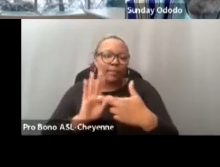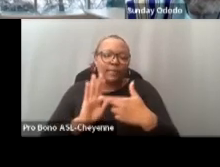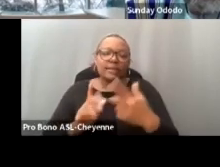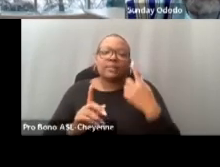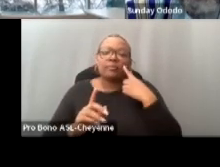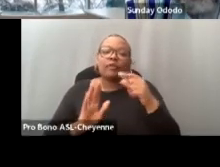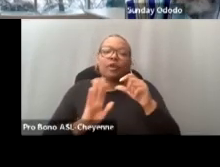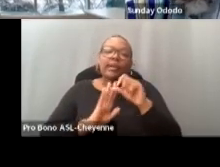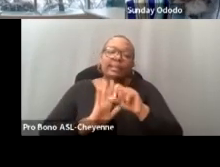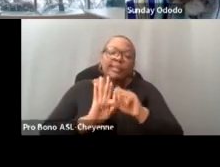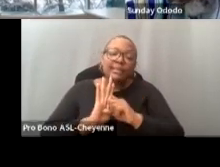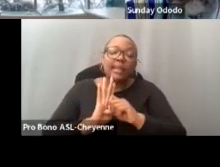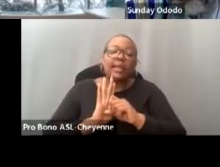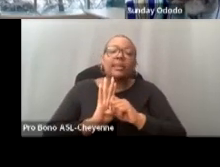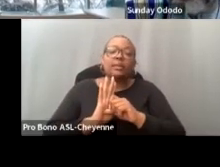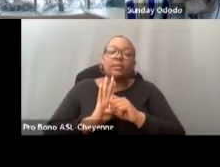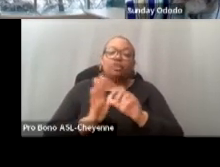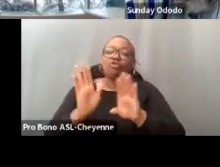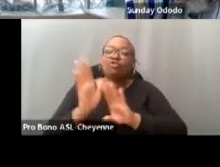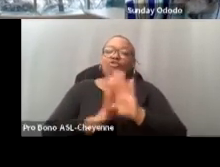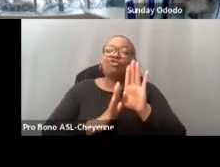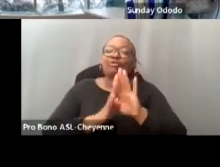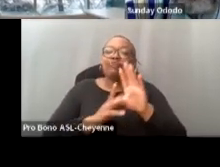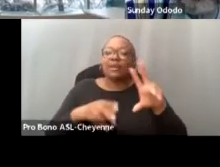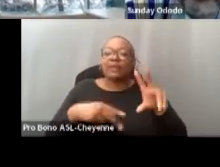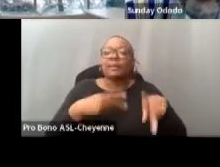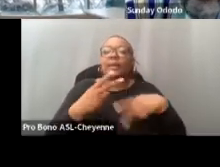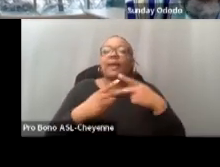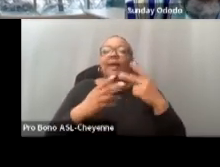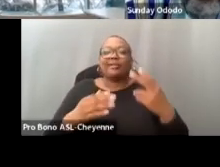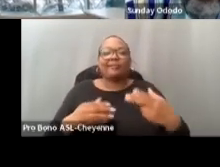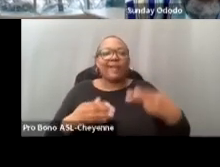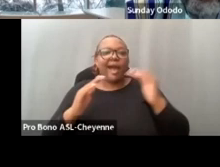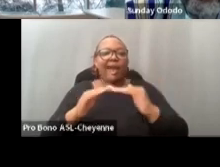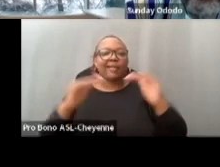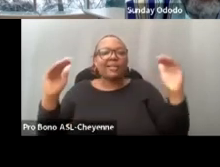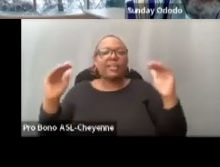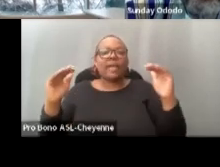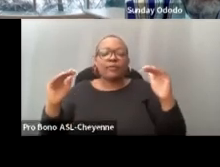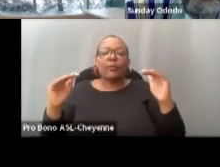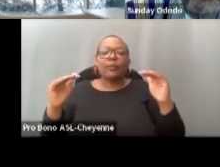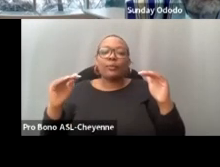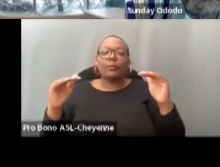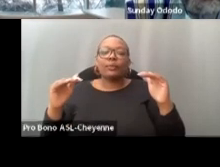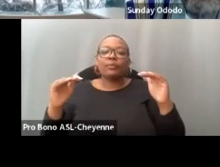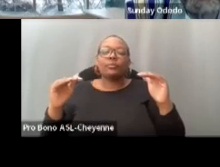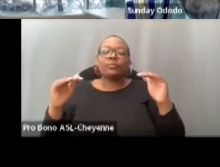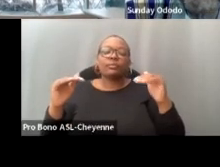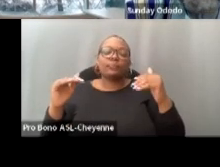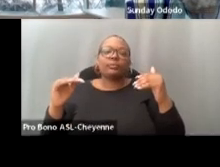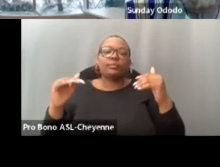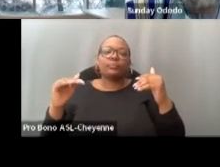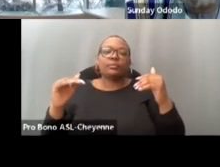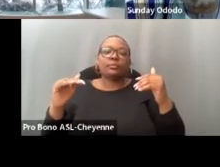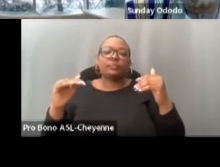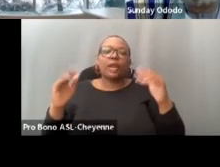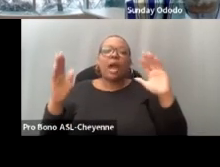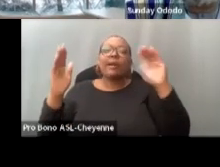to create some kind of a higher level dimension for itself, in terms of its comparison with other states.